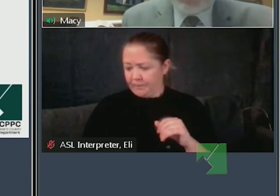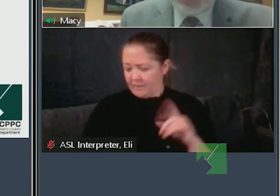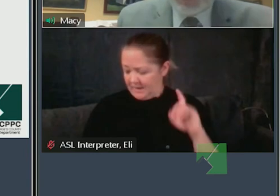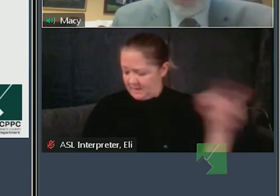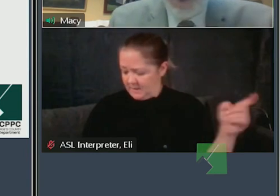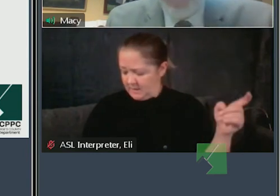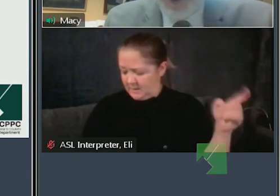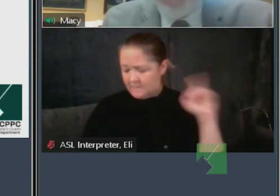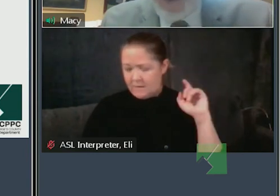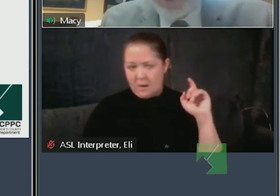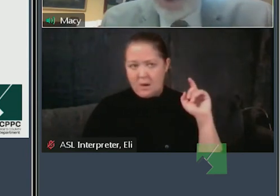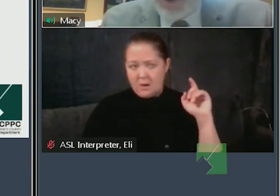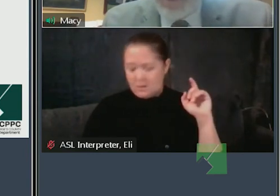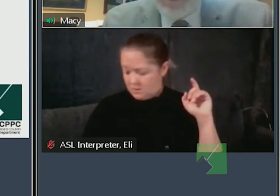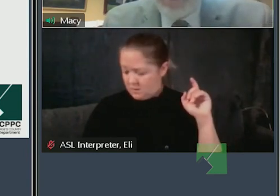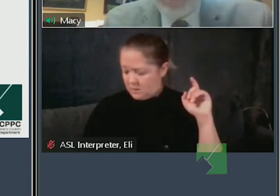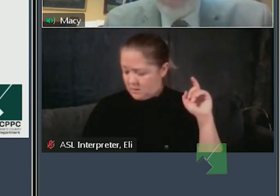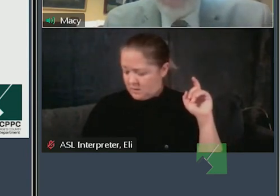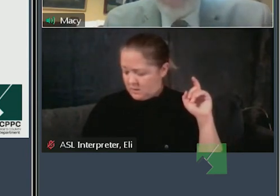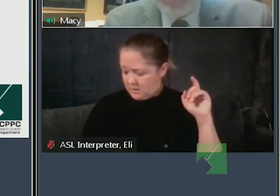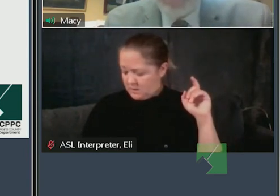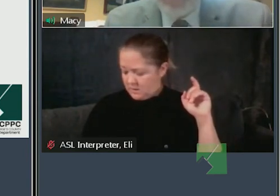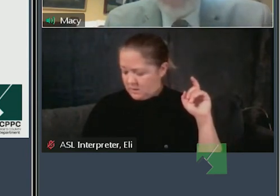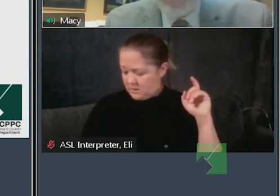association, LARC pals zone, who wrote an email